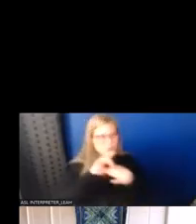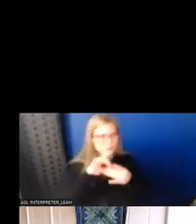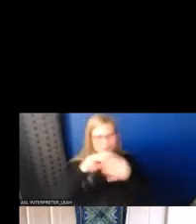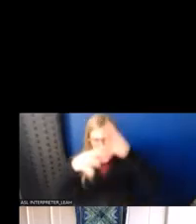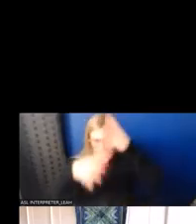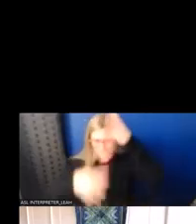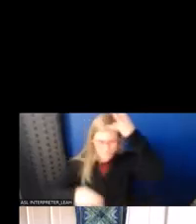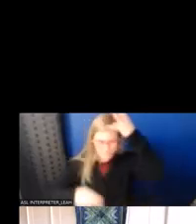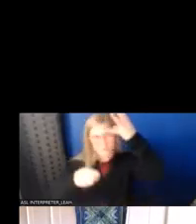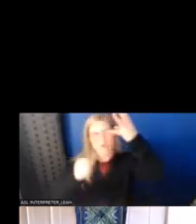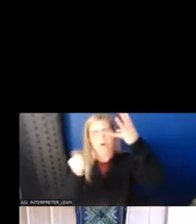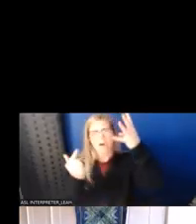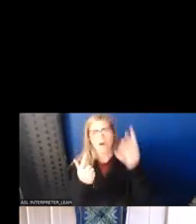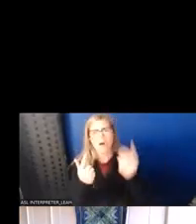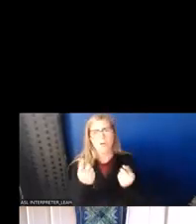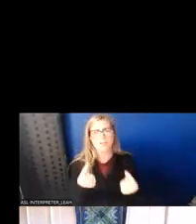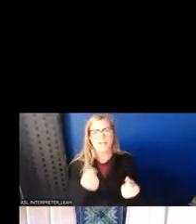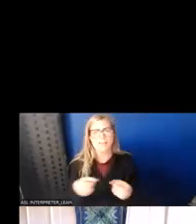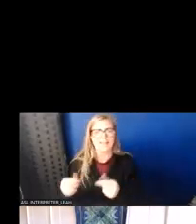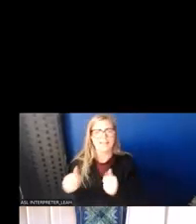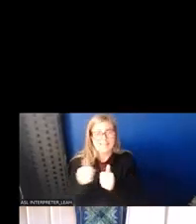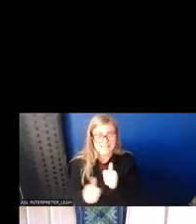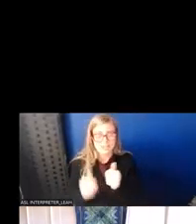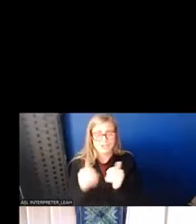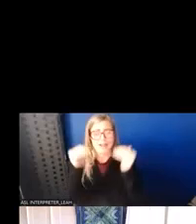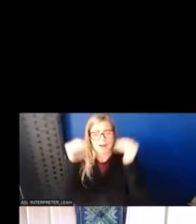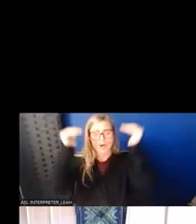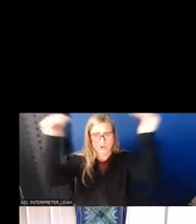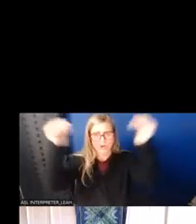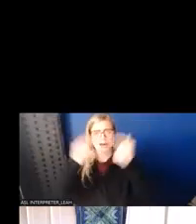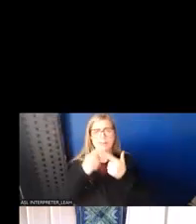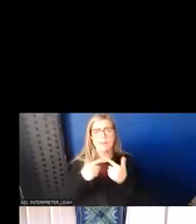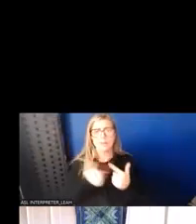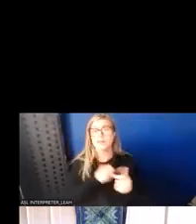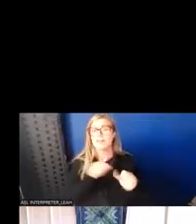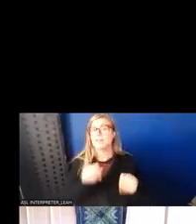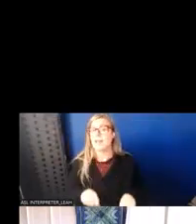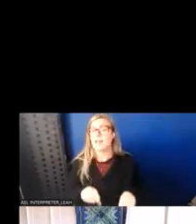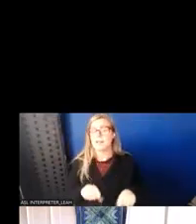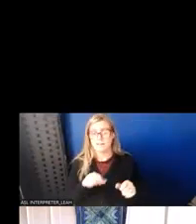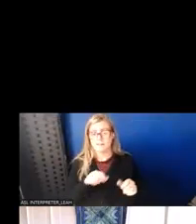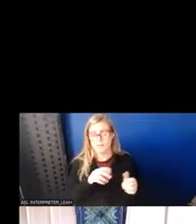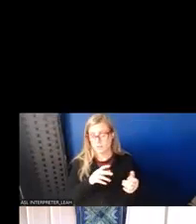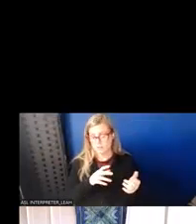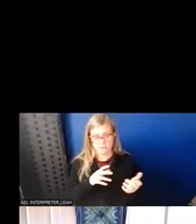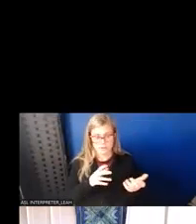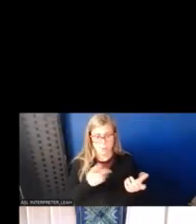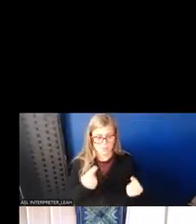And then also to study what's happening across different levels from what's happening on the ground and how ecological